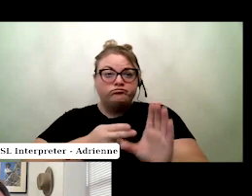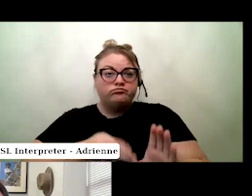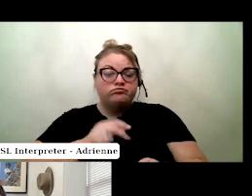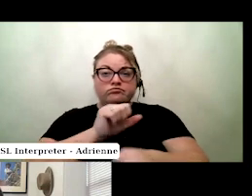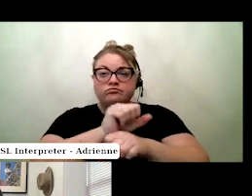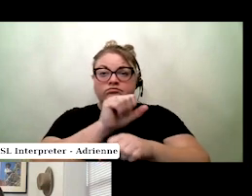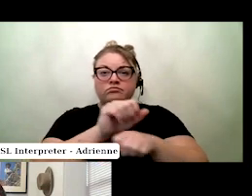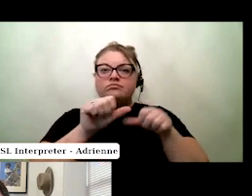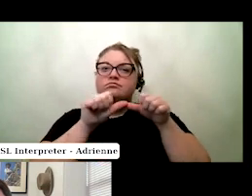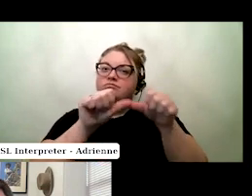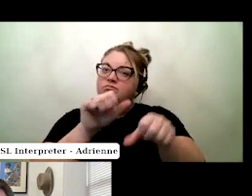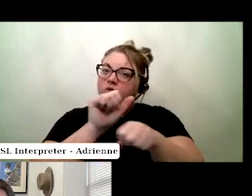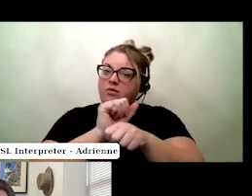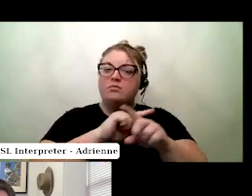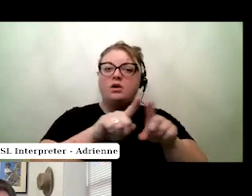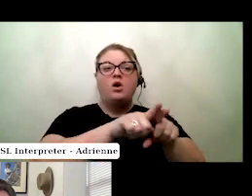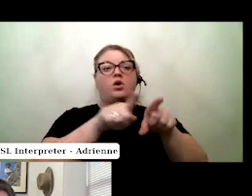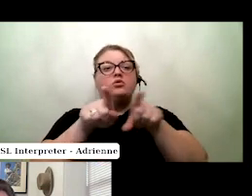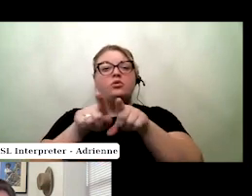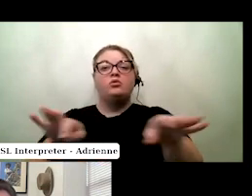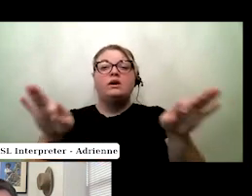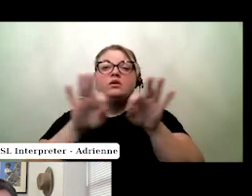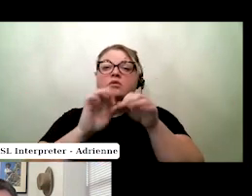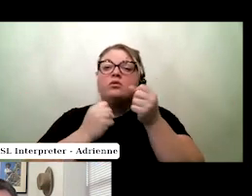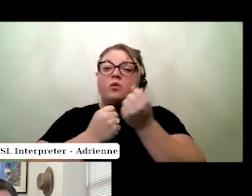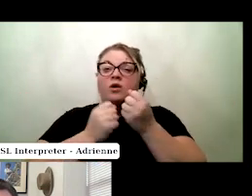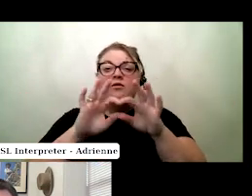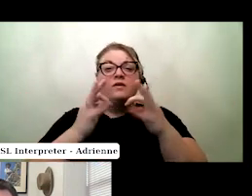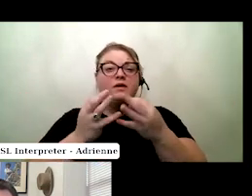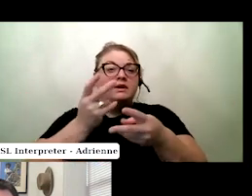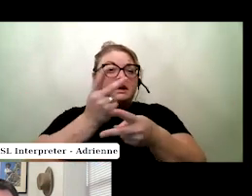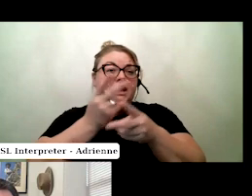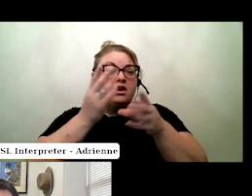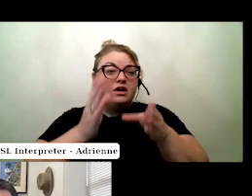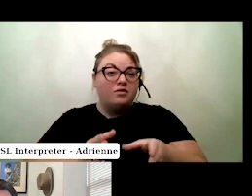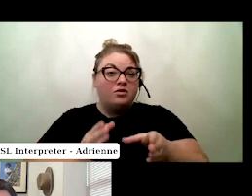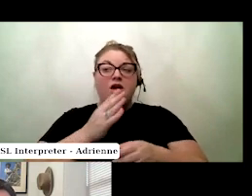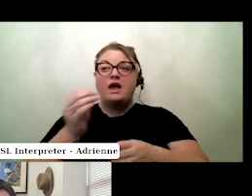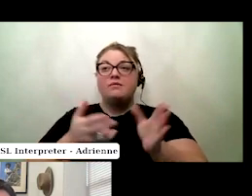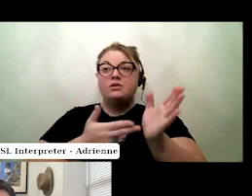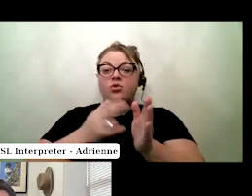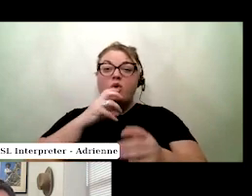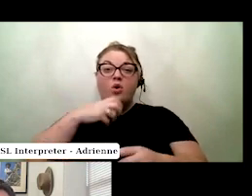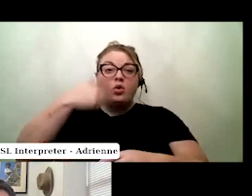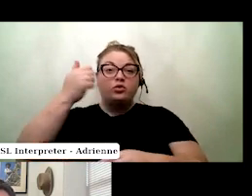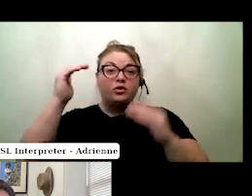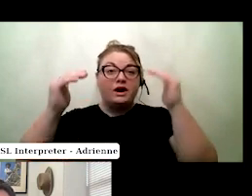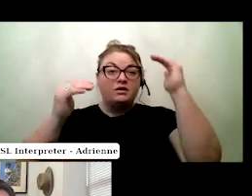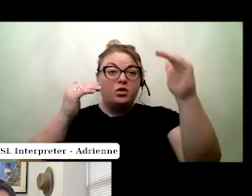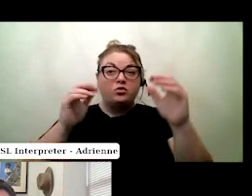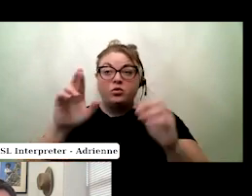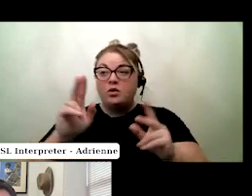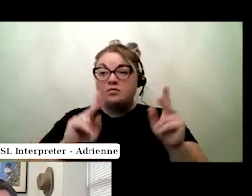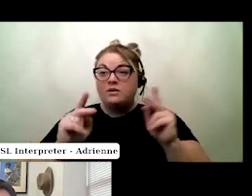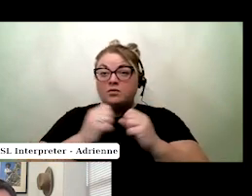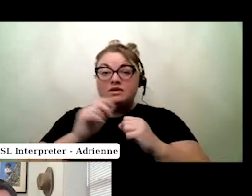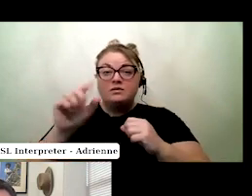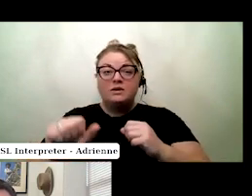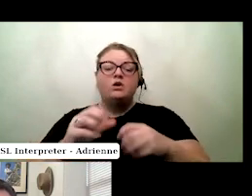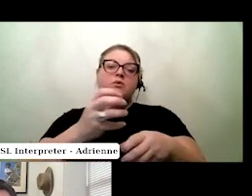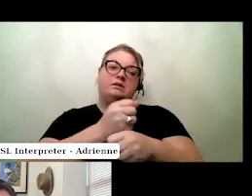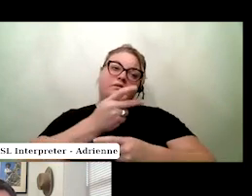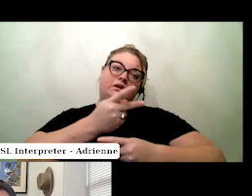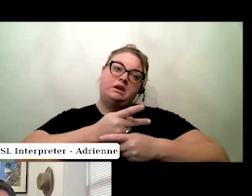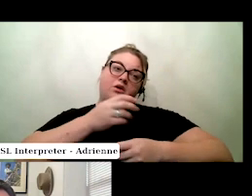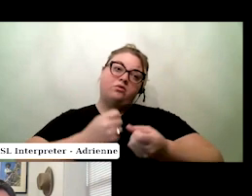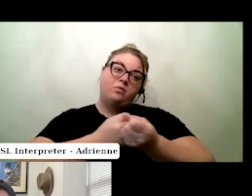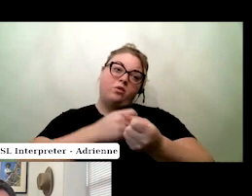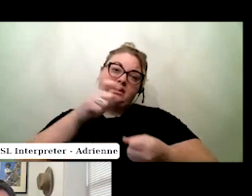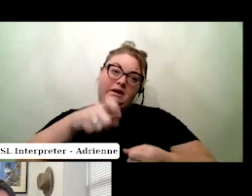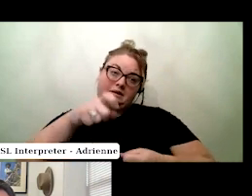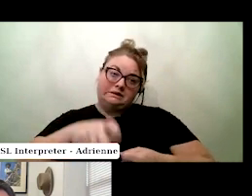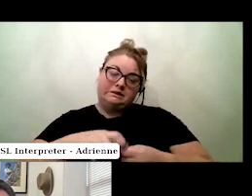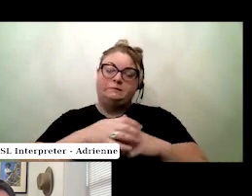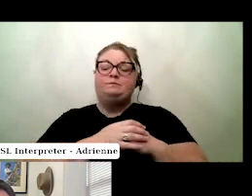But it'll also provide critical support to family caregivers and ensure that older adults and people with disabilities receive the care and support that recognizes their individual needs and preferences.